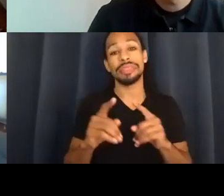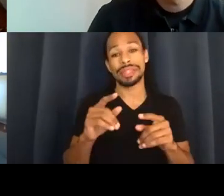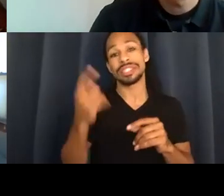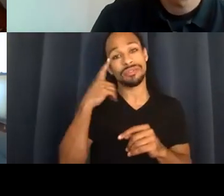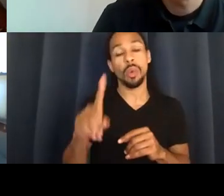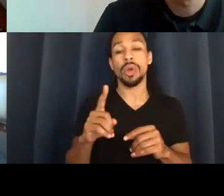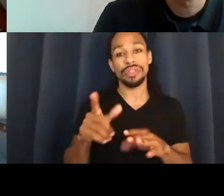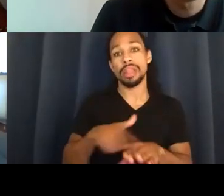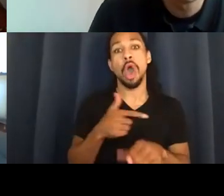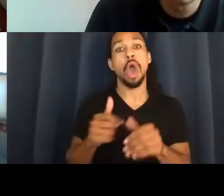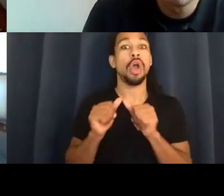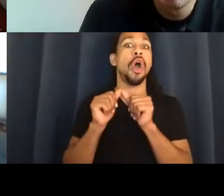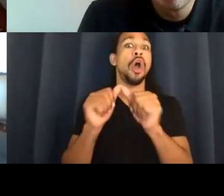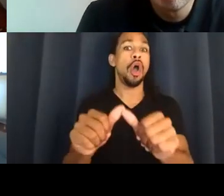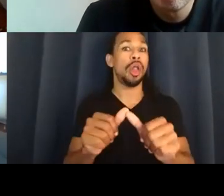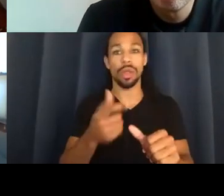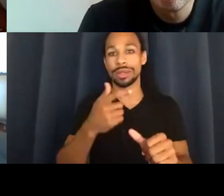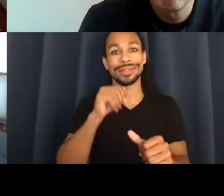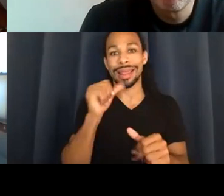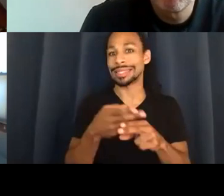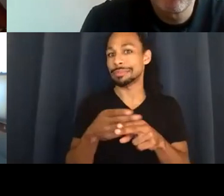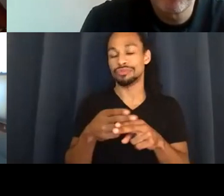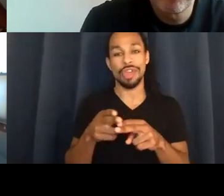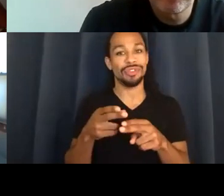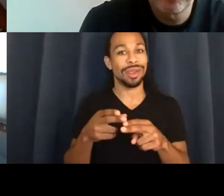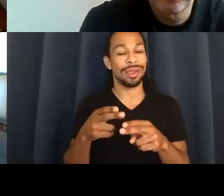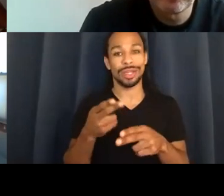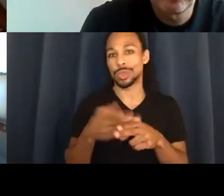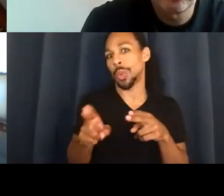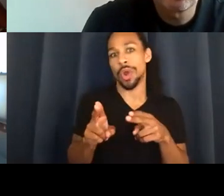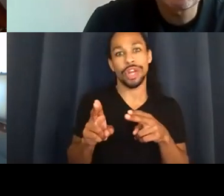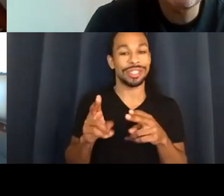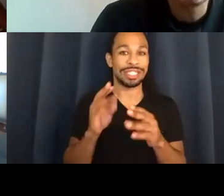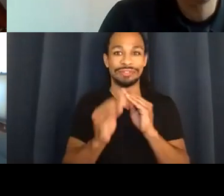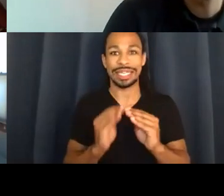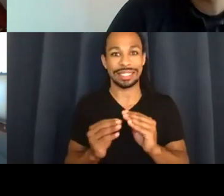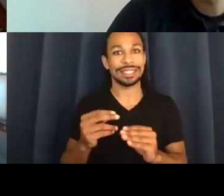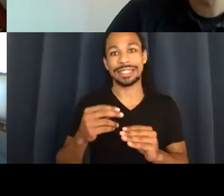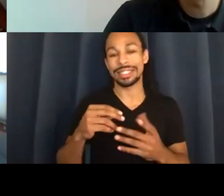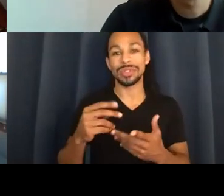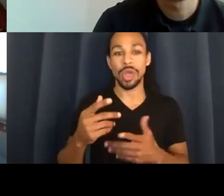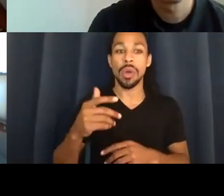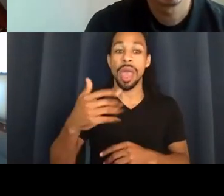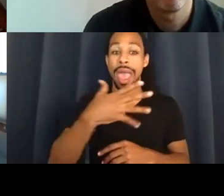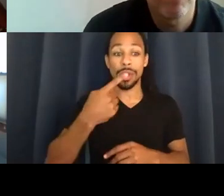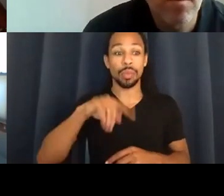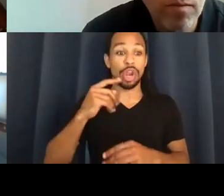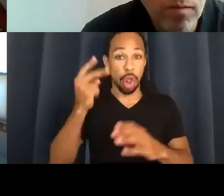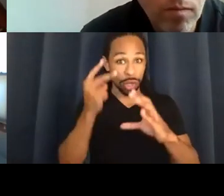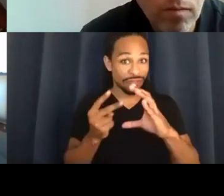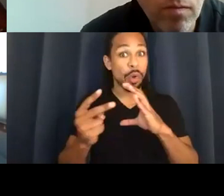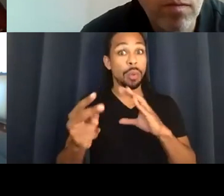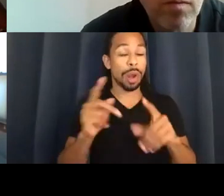looking to the vaccine and that is great, but then we have a compliance issue. It's